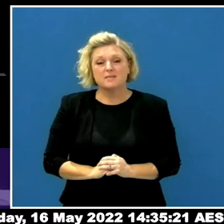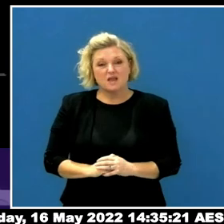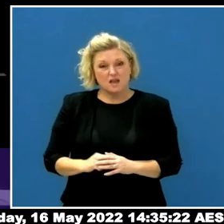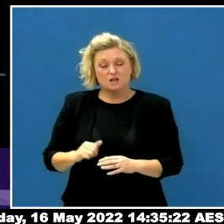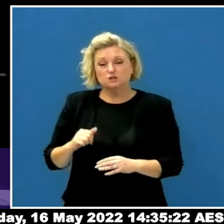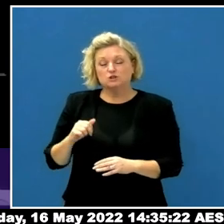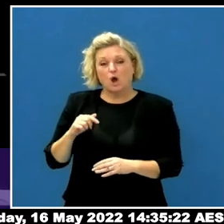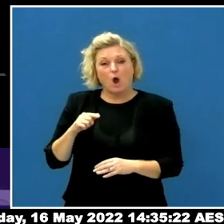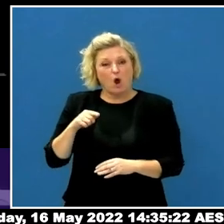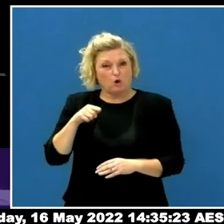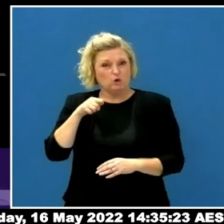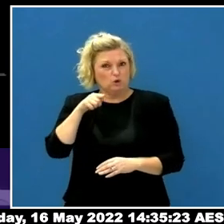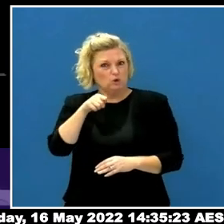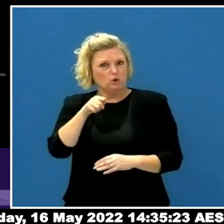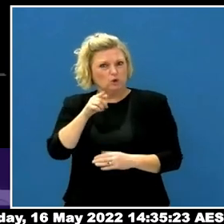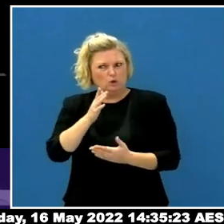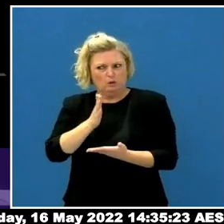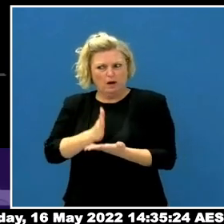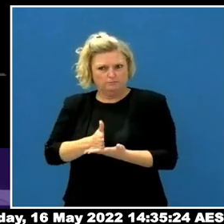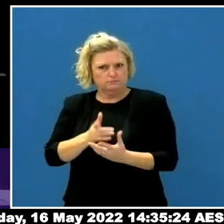your attention? LILLY: Absolutely.